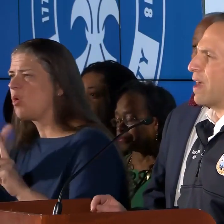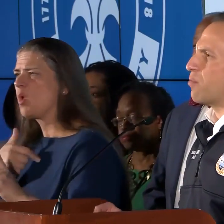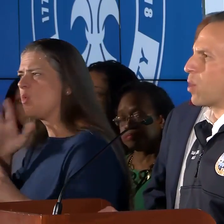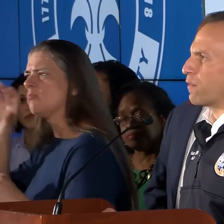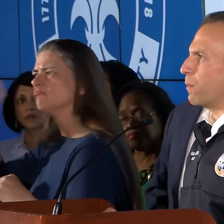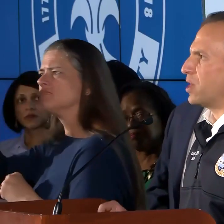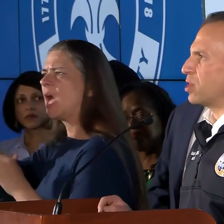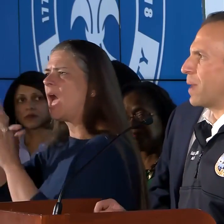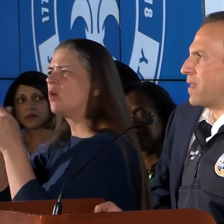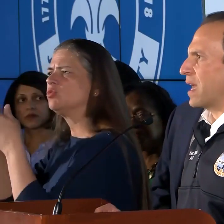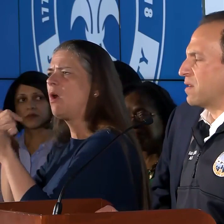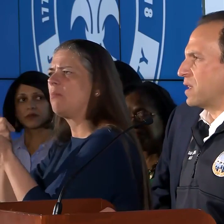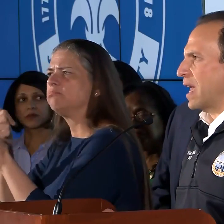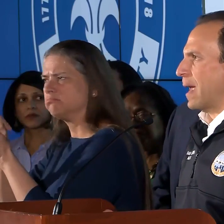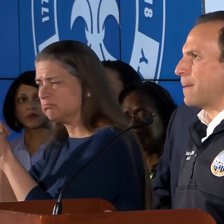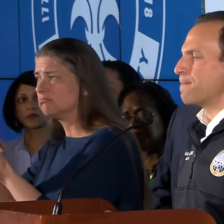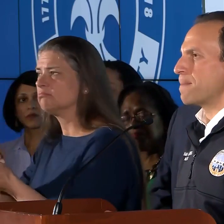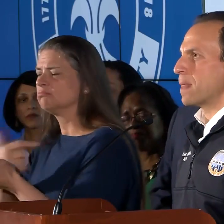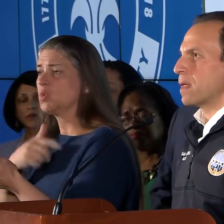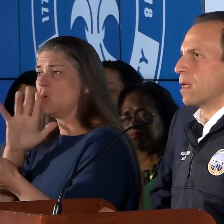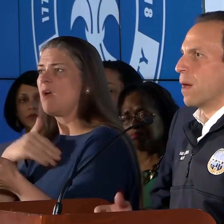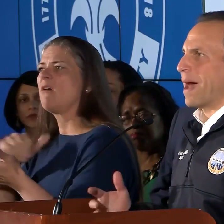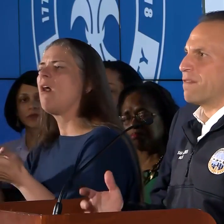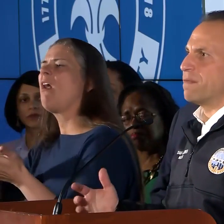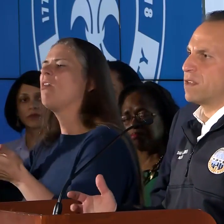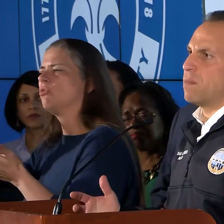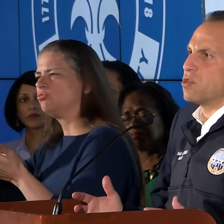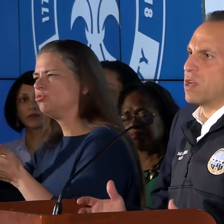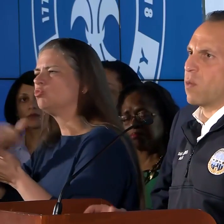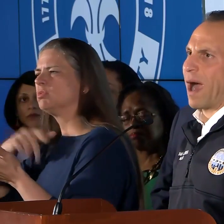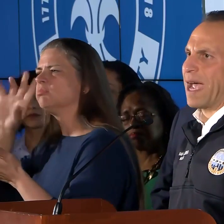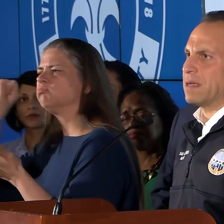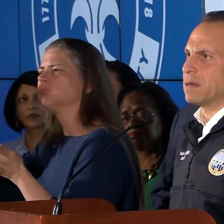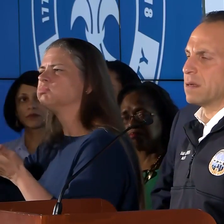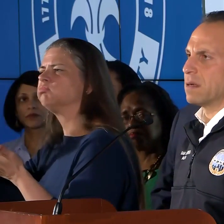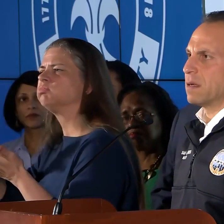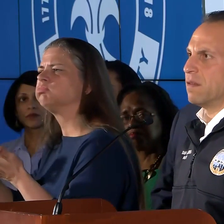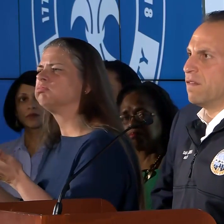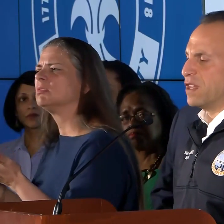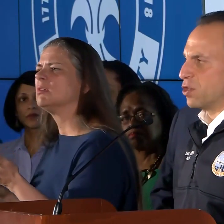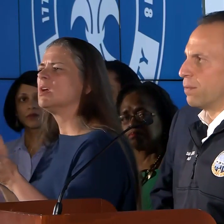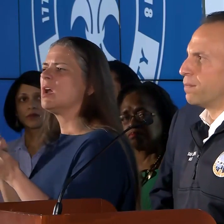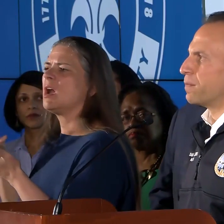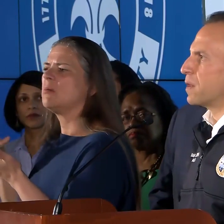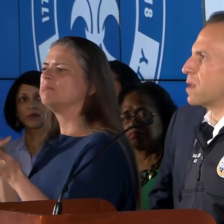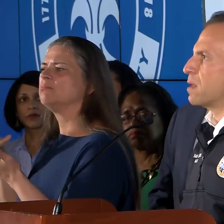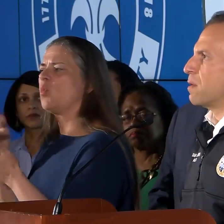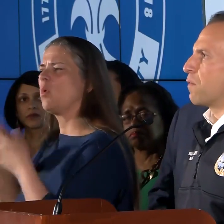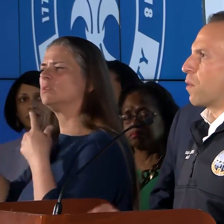have more information by the end of the day about *** community wide vigil for